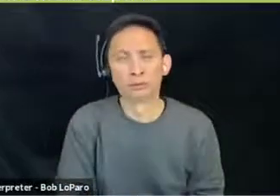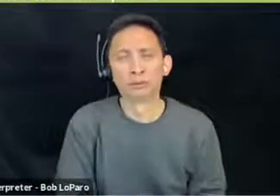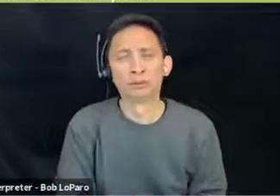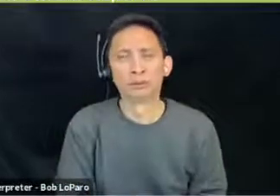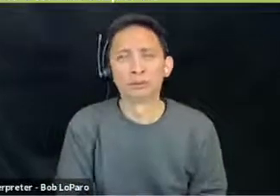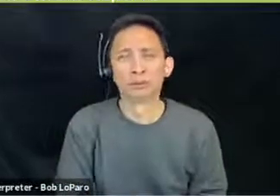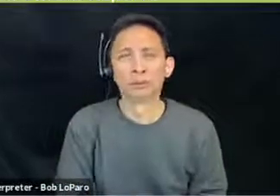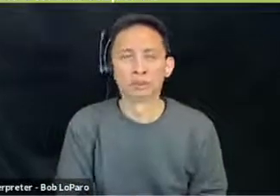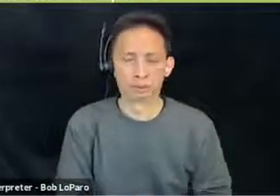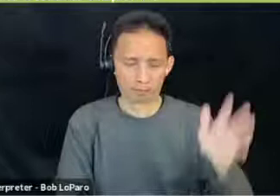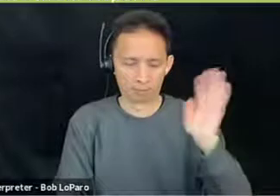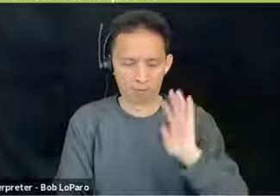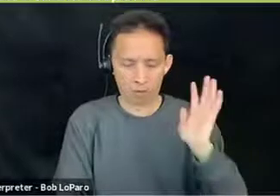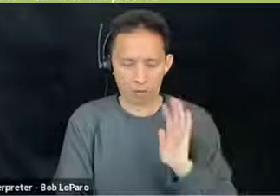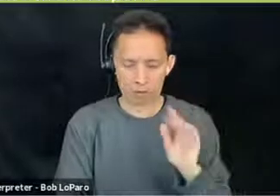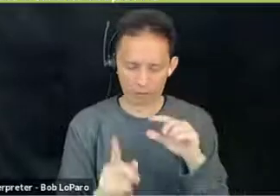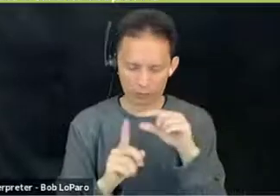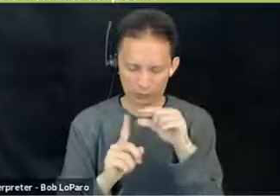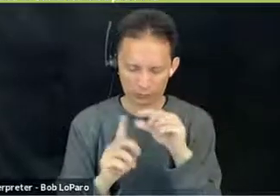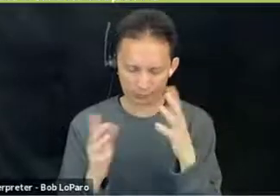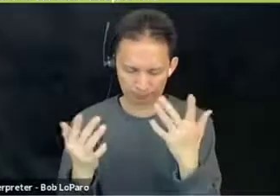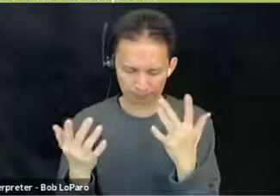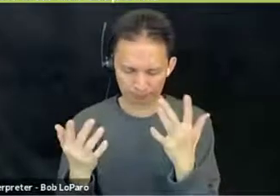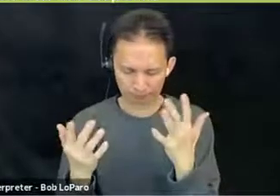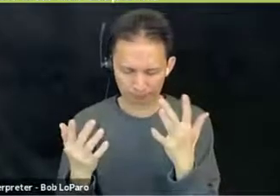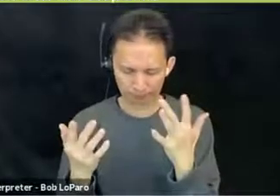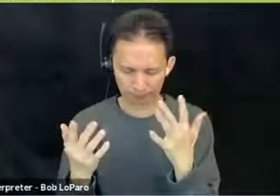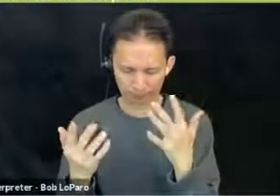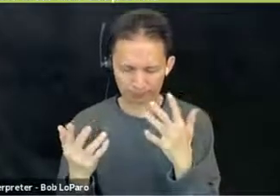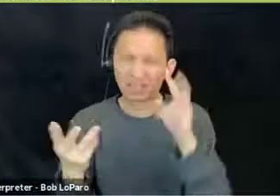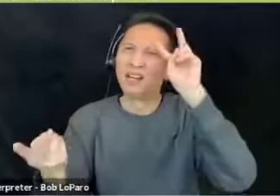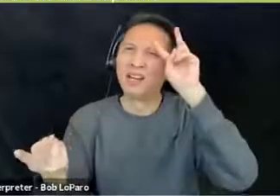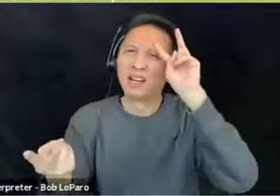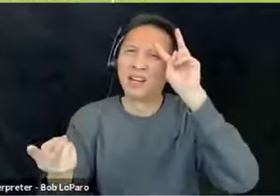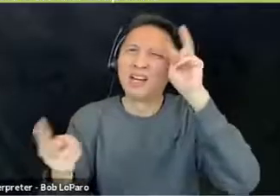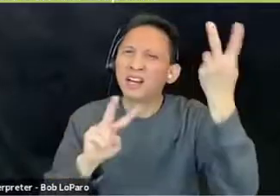What's the word I want to use here? Misunderstanding about the difference